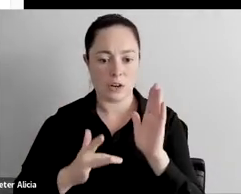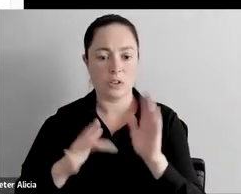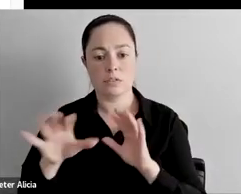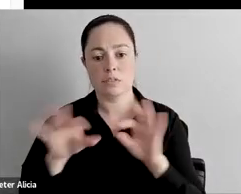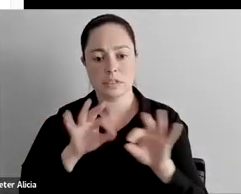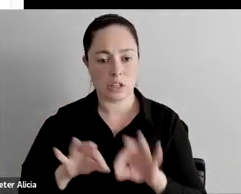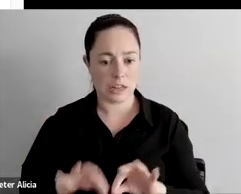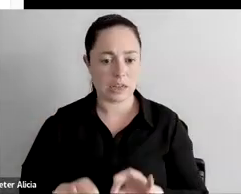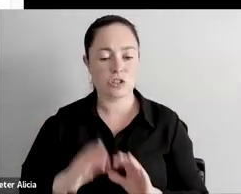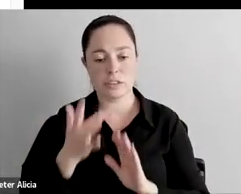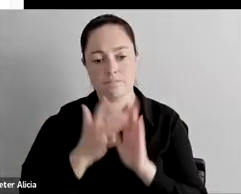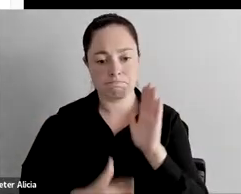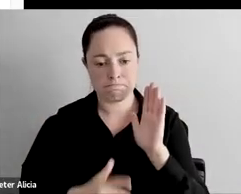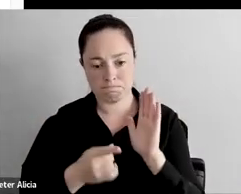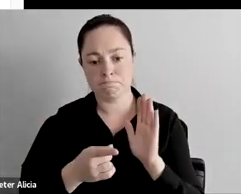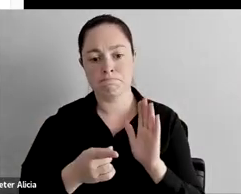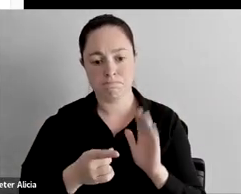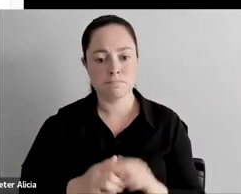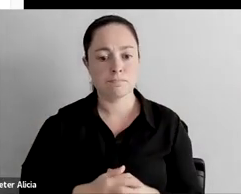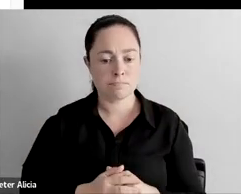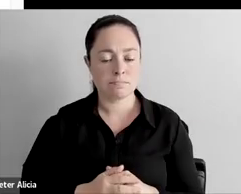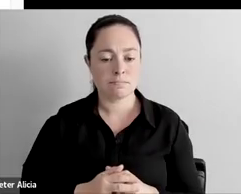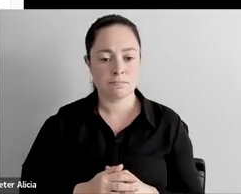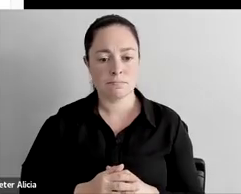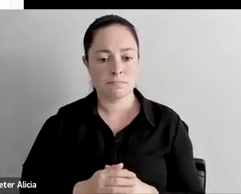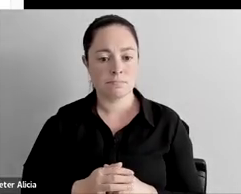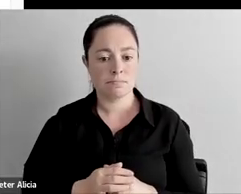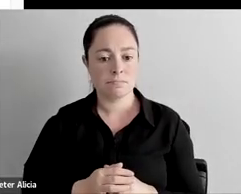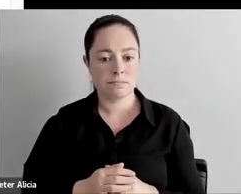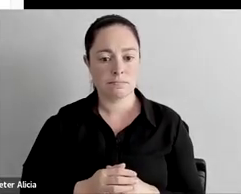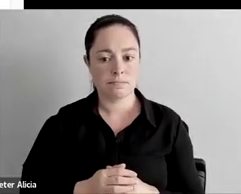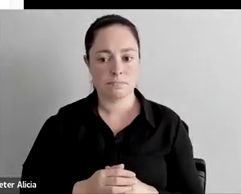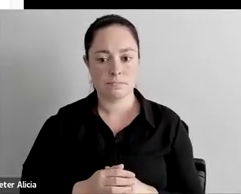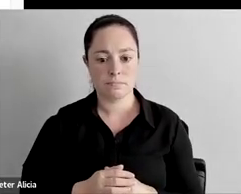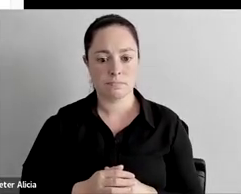here, it's under this age group drop down menu,